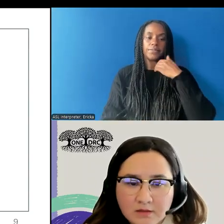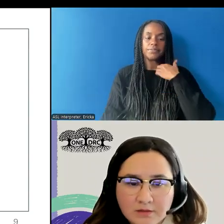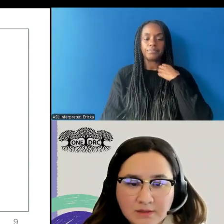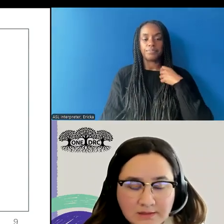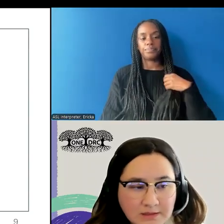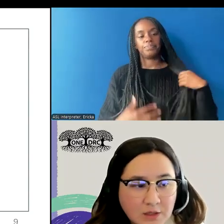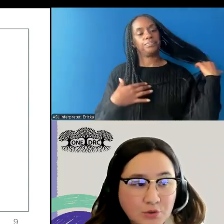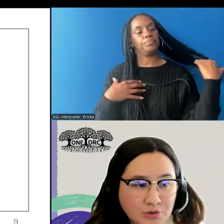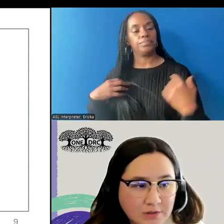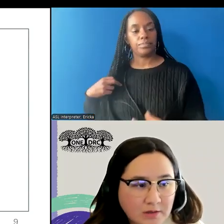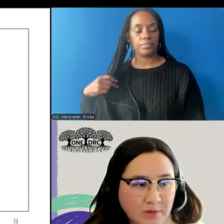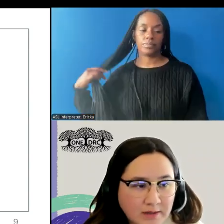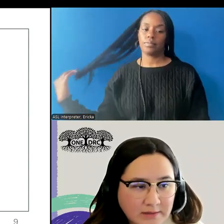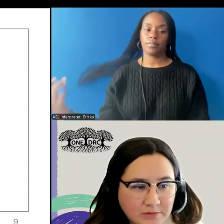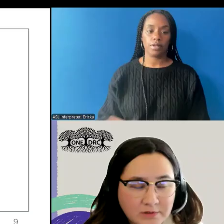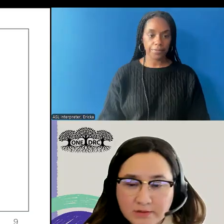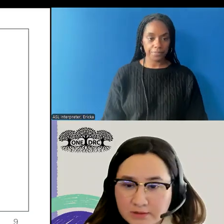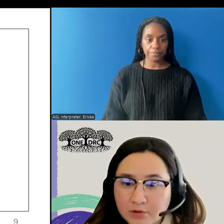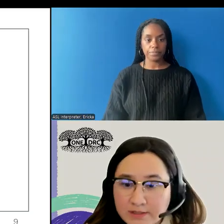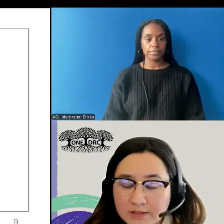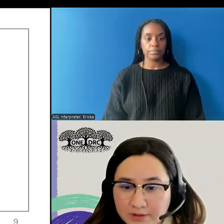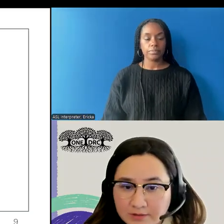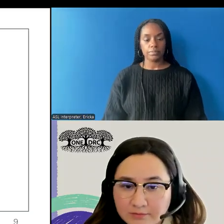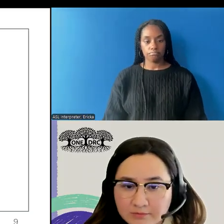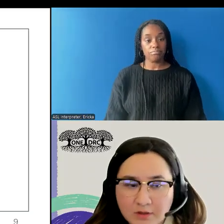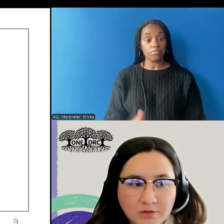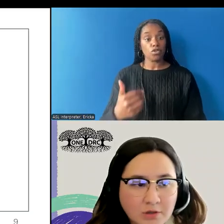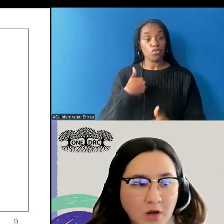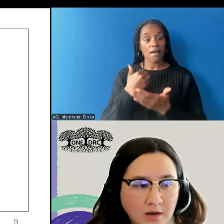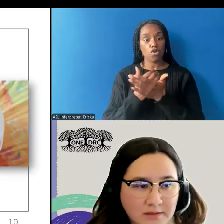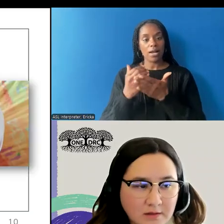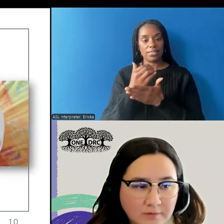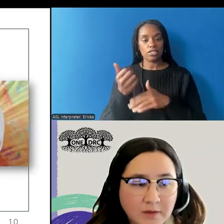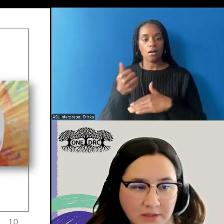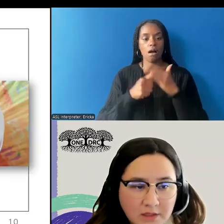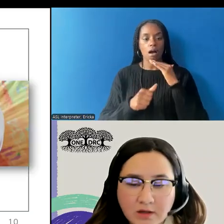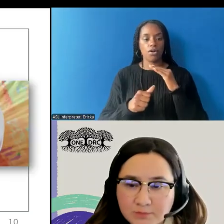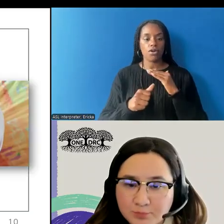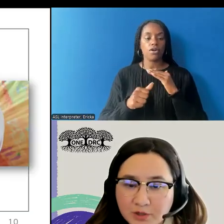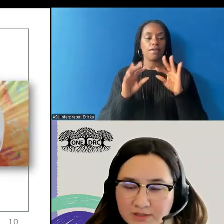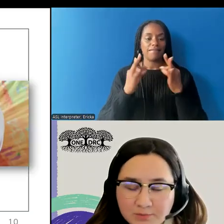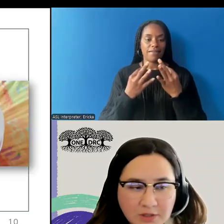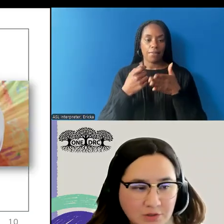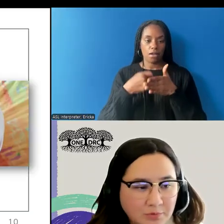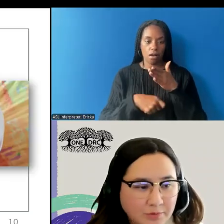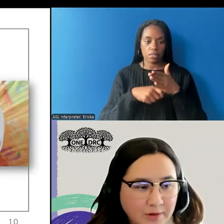This is usually apply. So there is a criteria under costs Family Costs Participation Program.